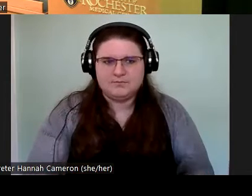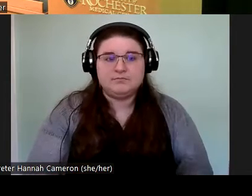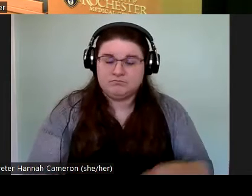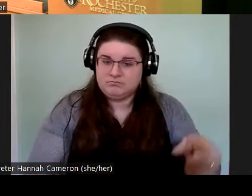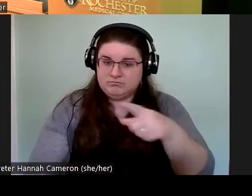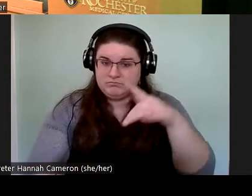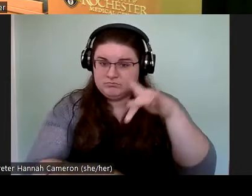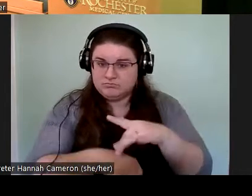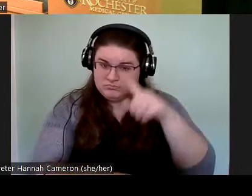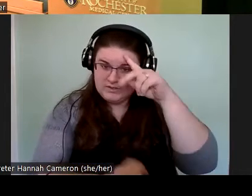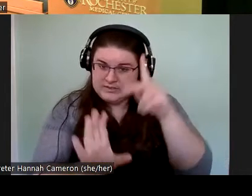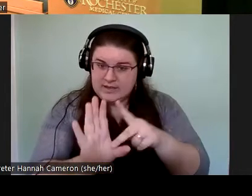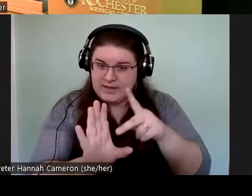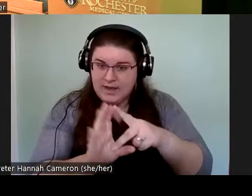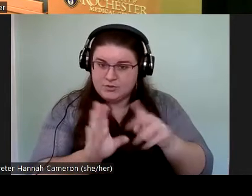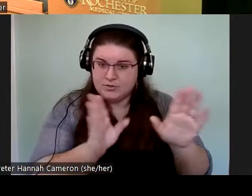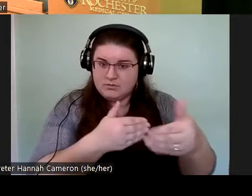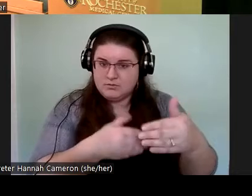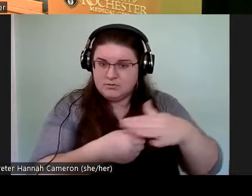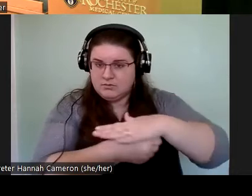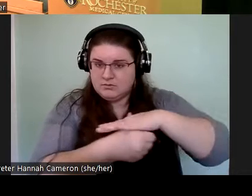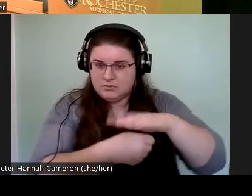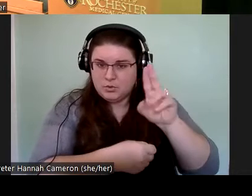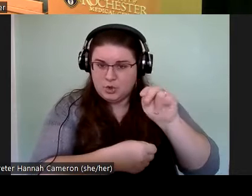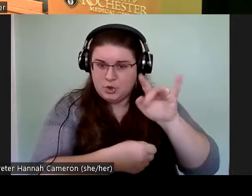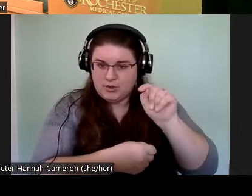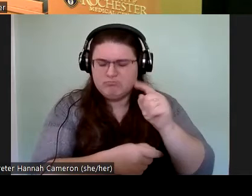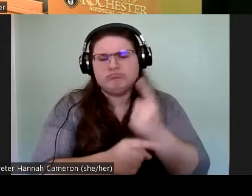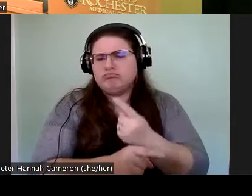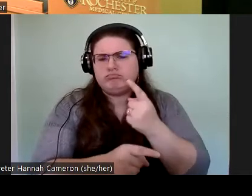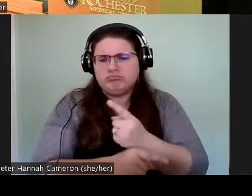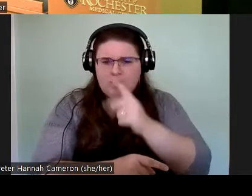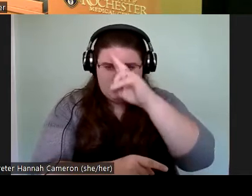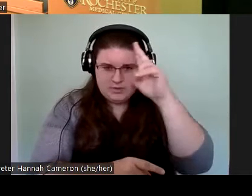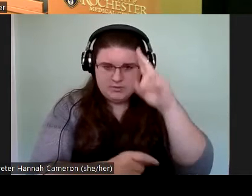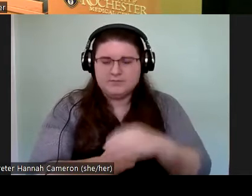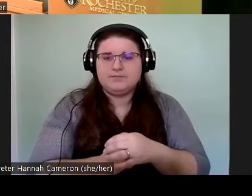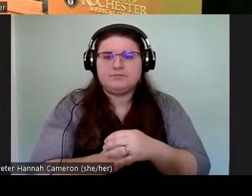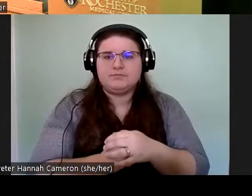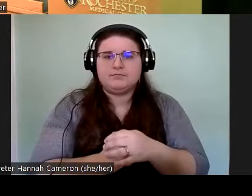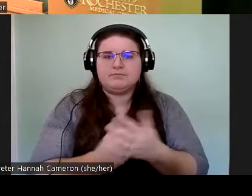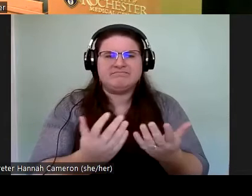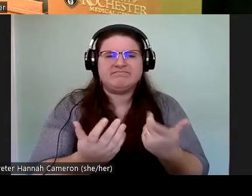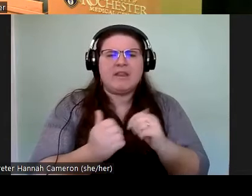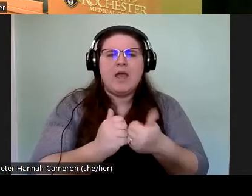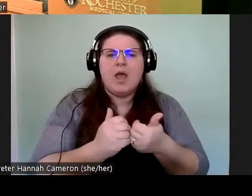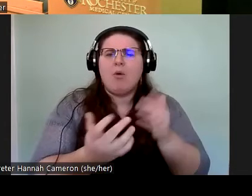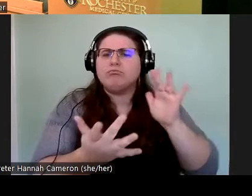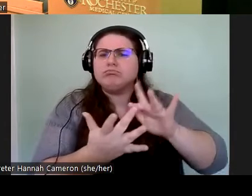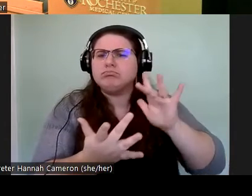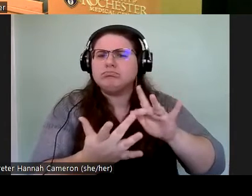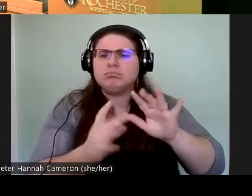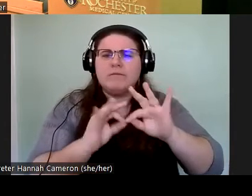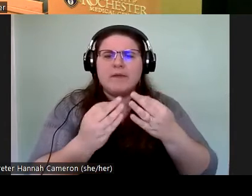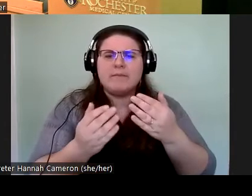in a regular hospital so how do people stay in touch with their family members is there a phone